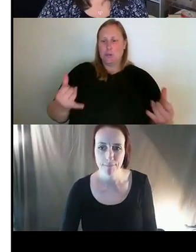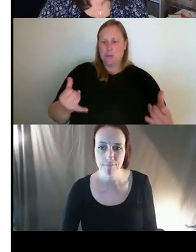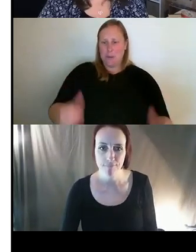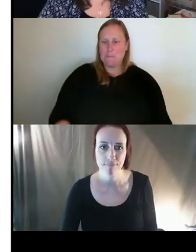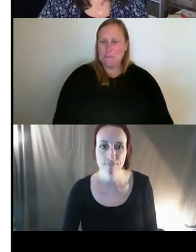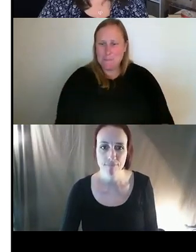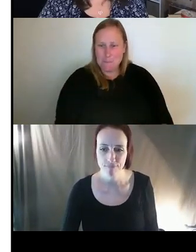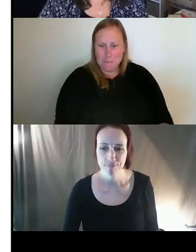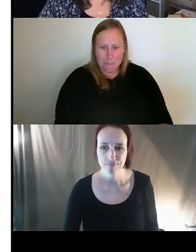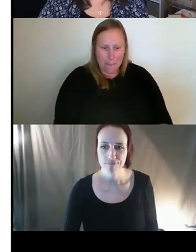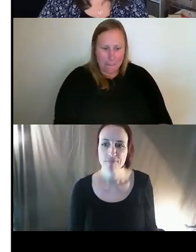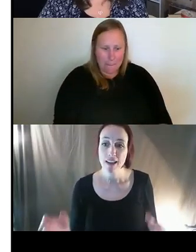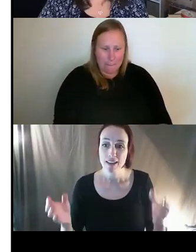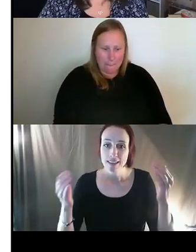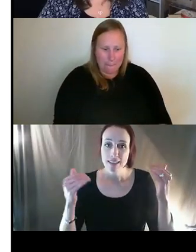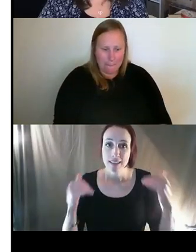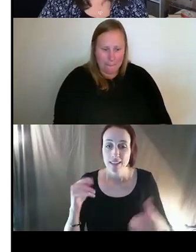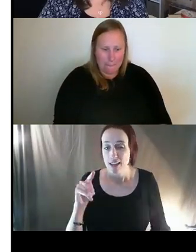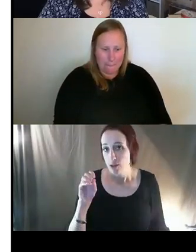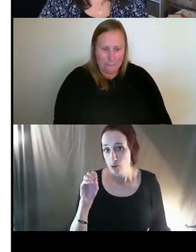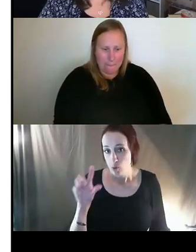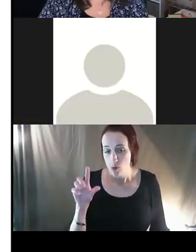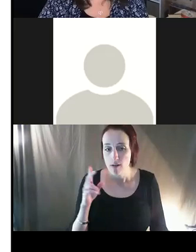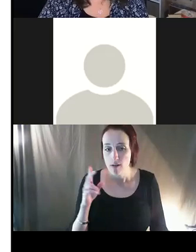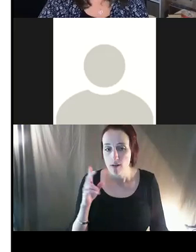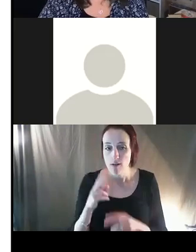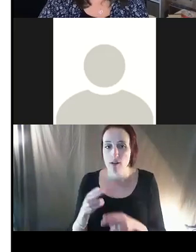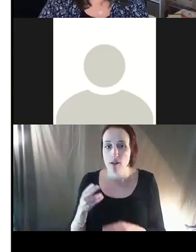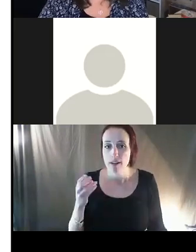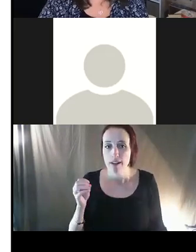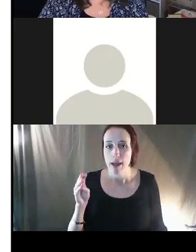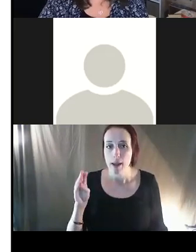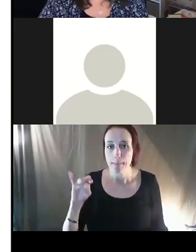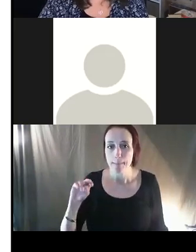This is the tool that both Glenda and I use regularly.